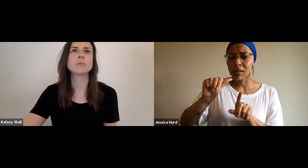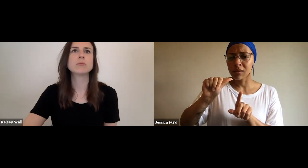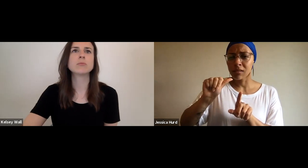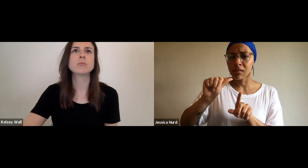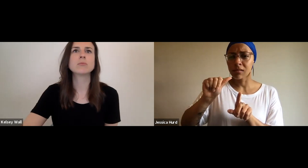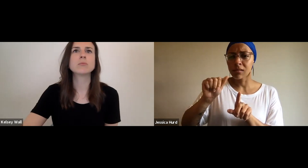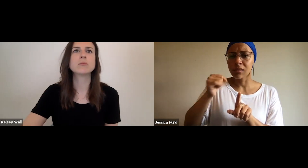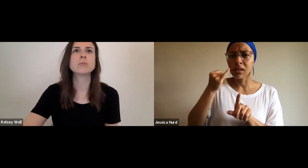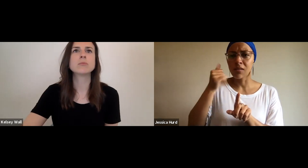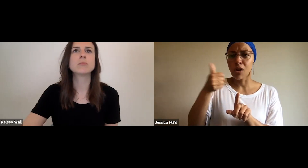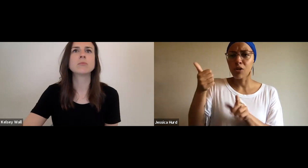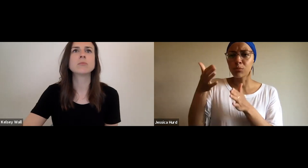Can others see the Q&A?